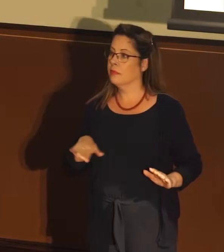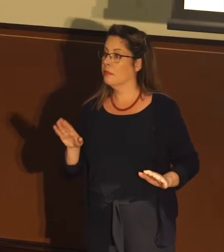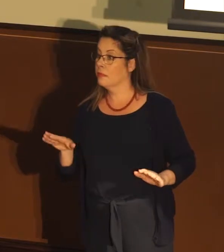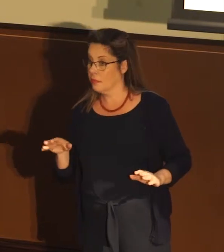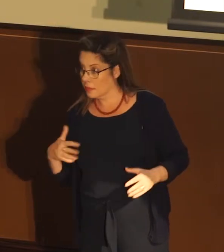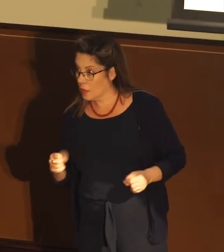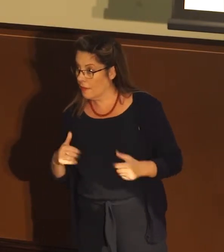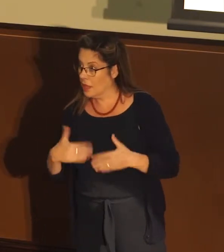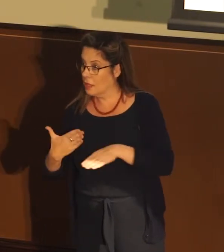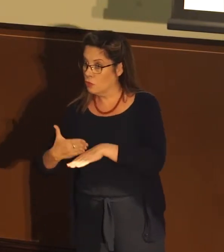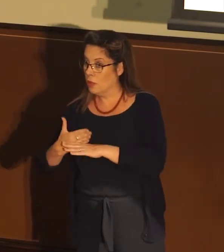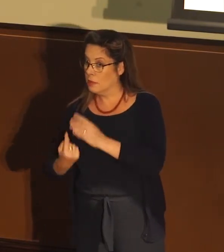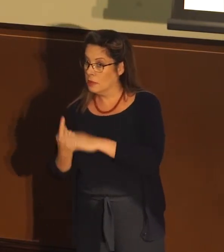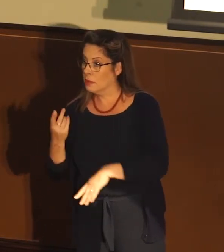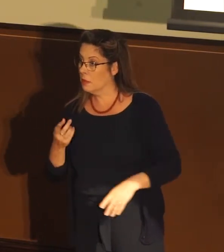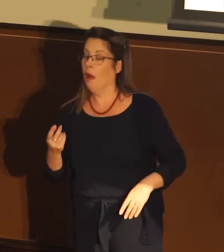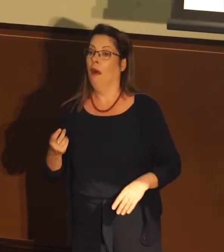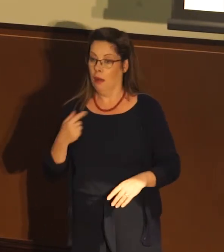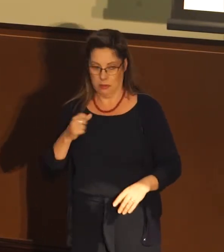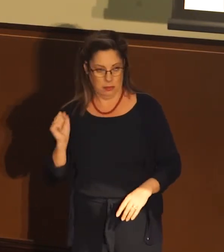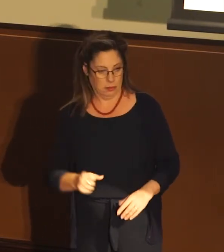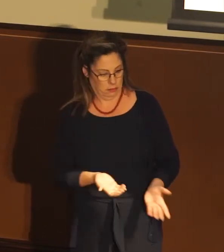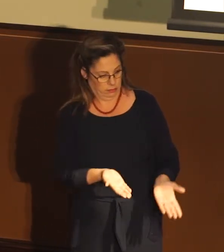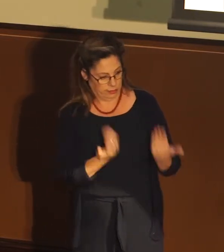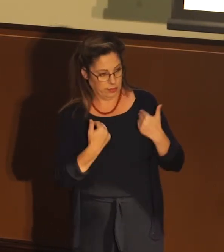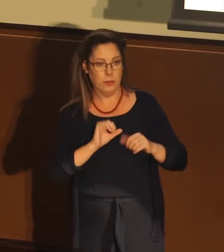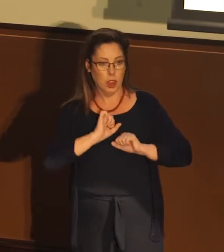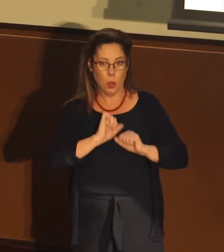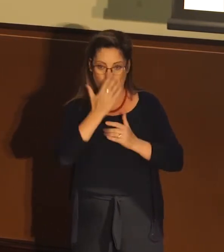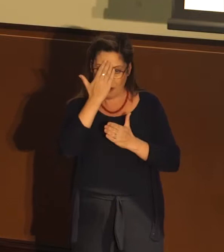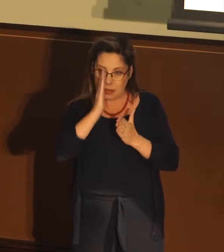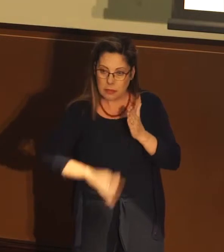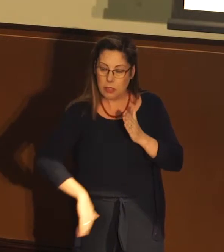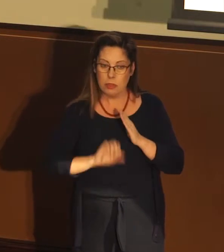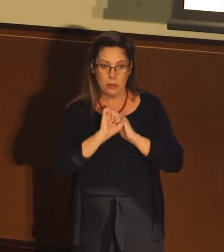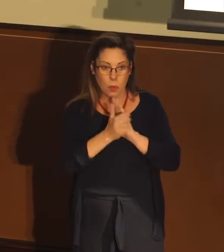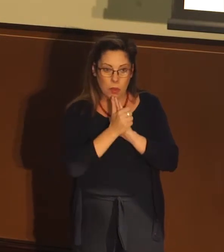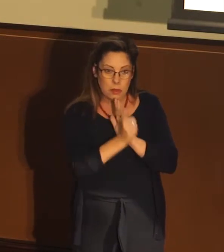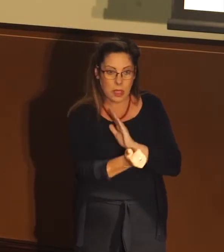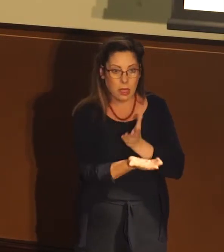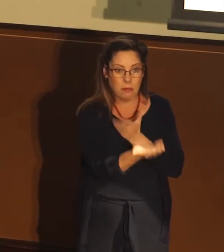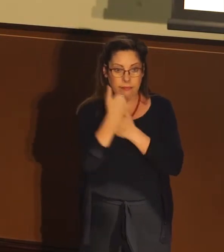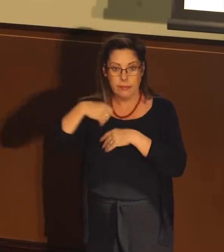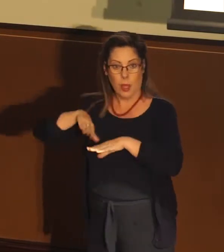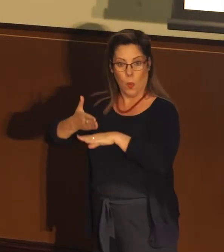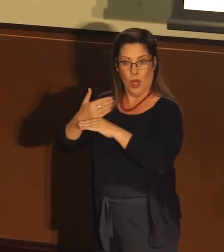And yeah, we do. Absolutely, we want your experience. We want you to be able to come in and help us.